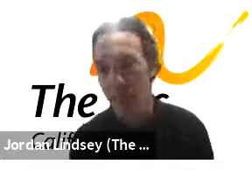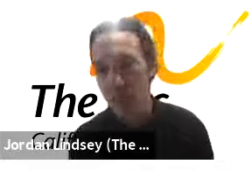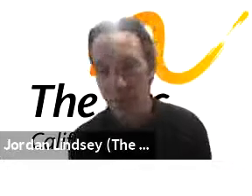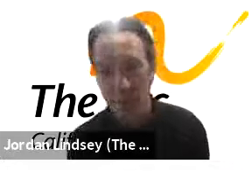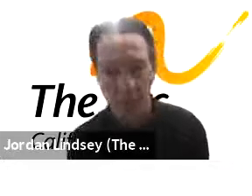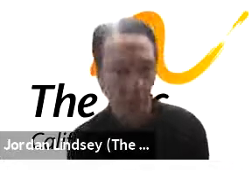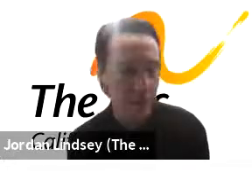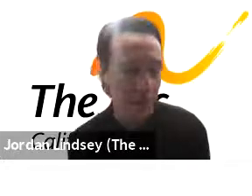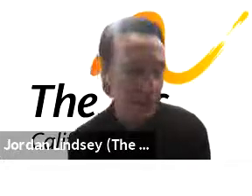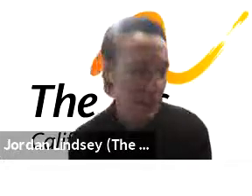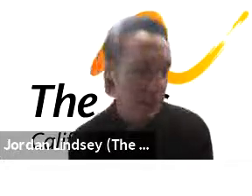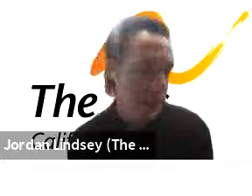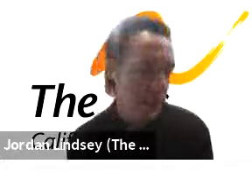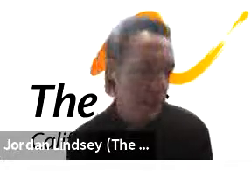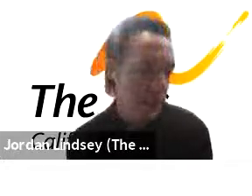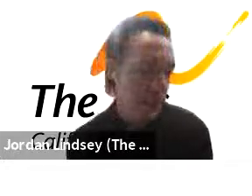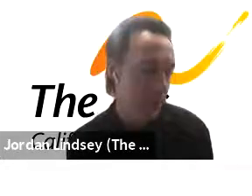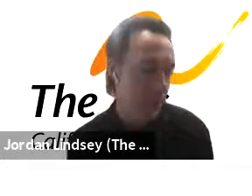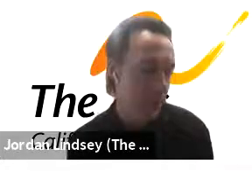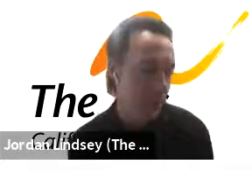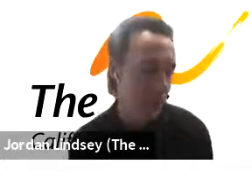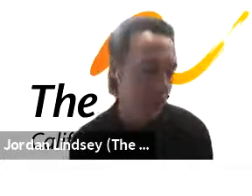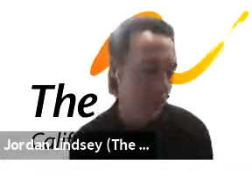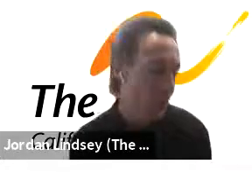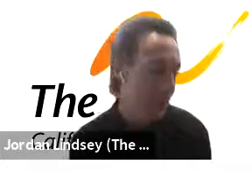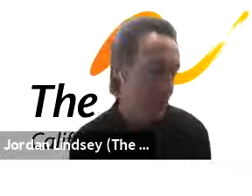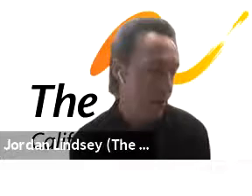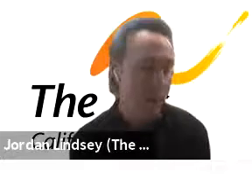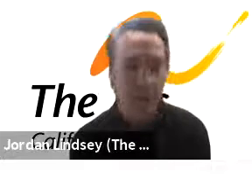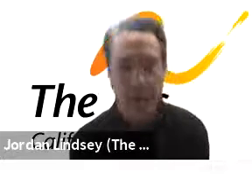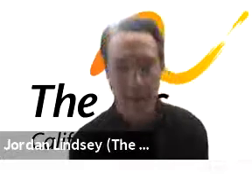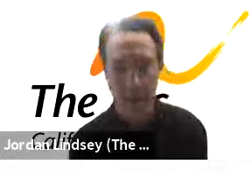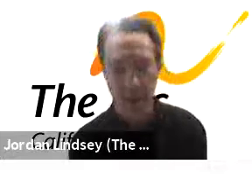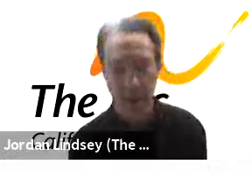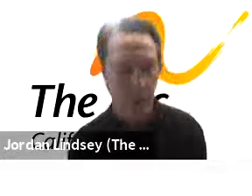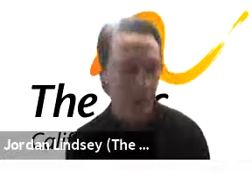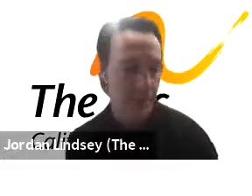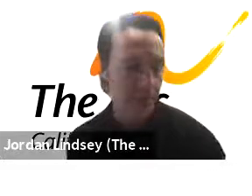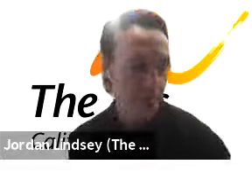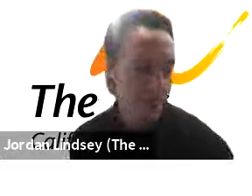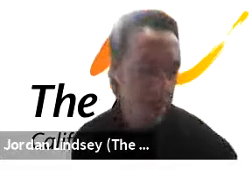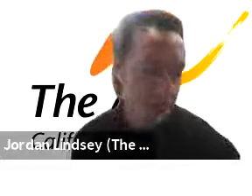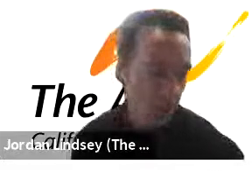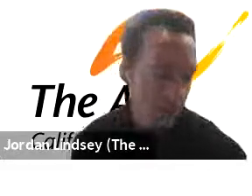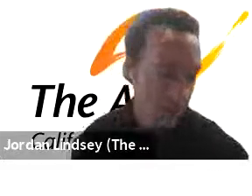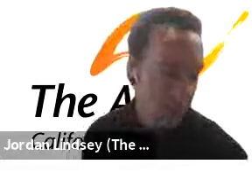Jordan Lindsey (The Arc CA): I want to thank everybody for being on this important webinar and happy to answer questions.